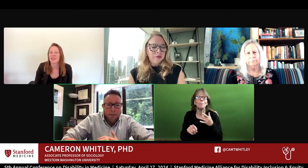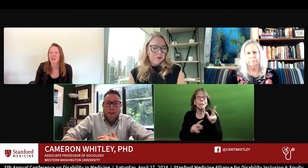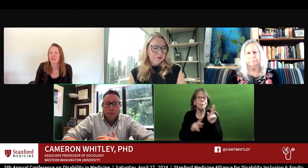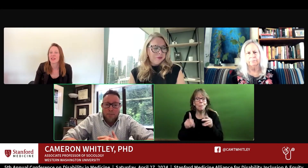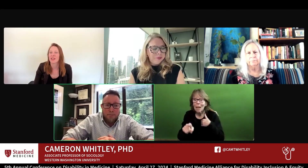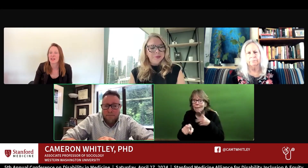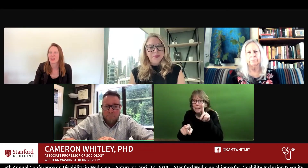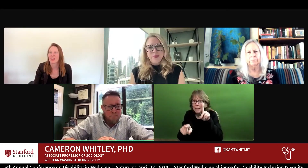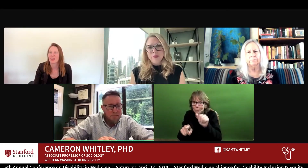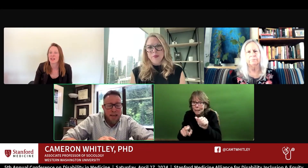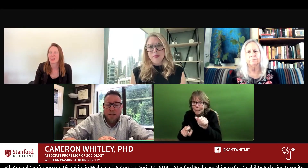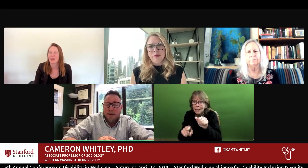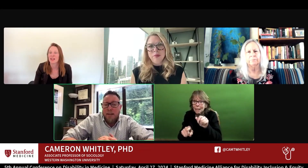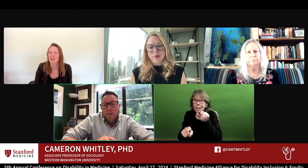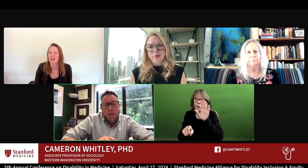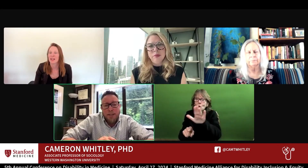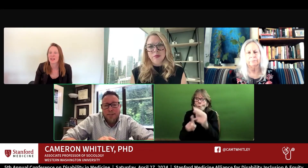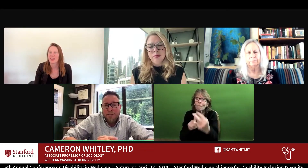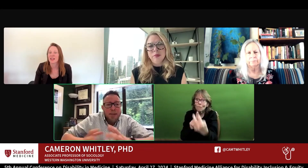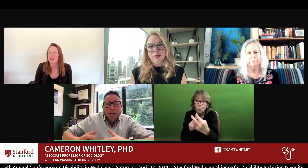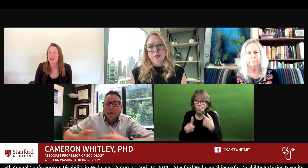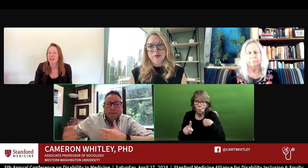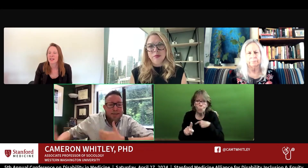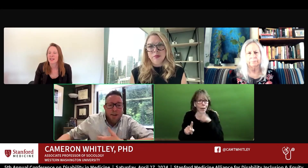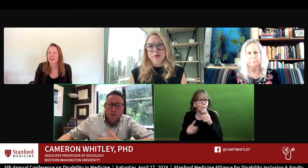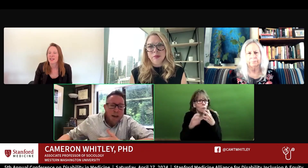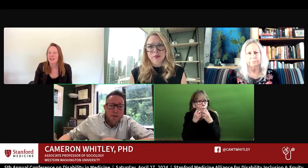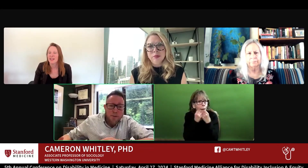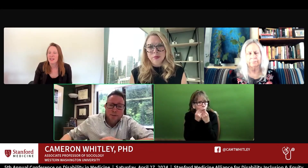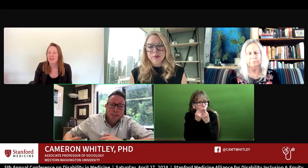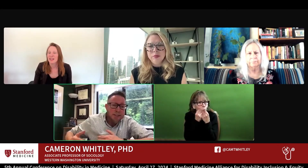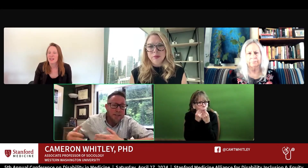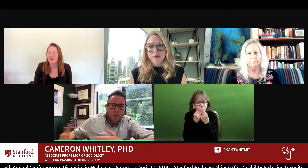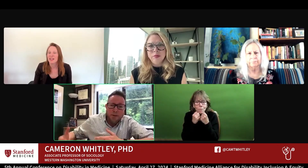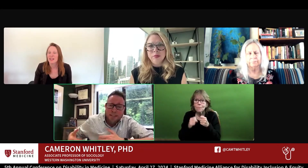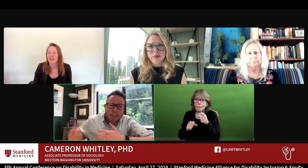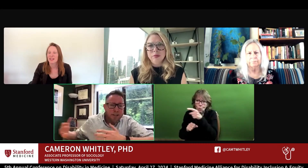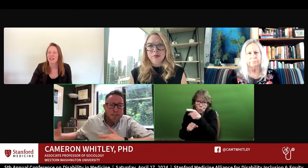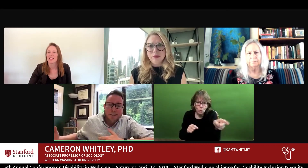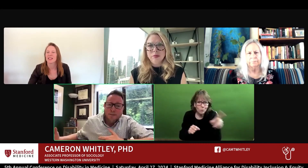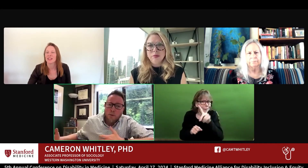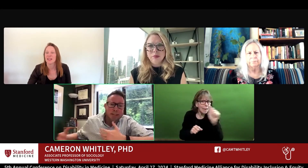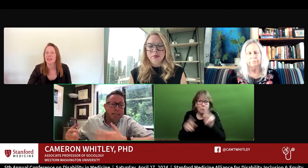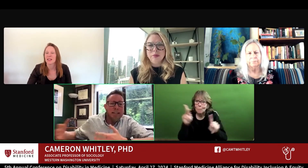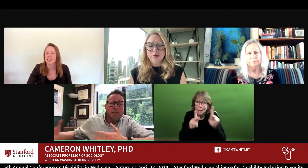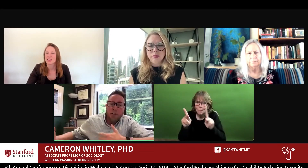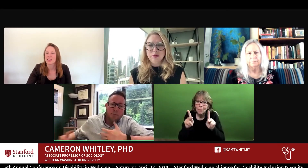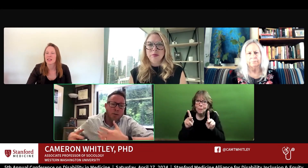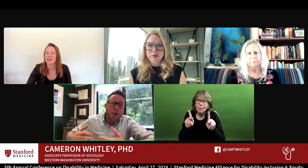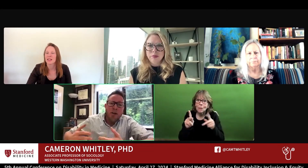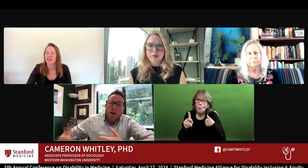have value. That we are valuable to organizations what we say is valuable,